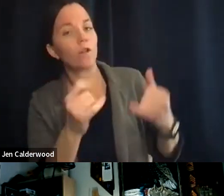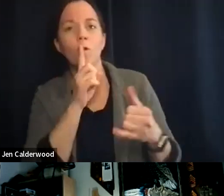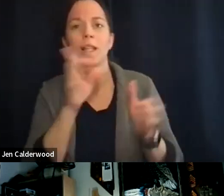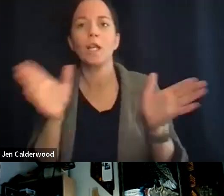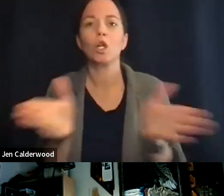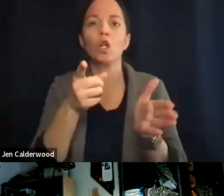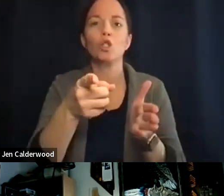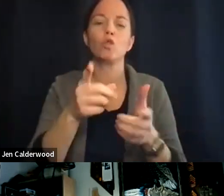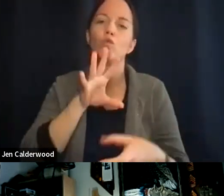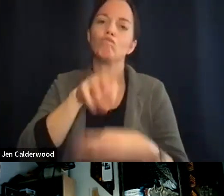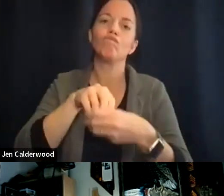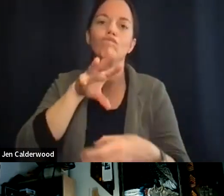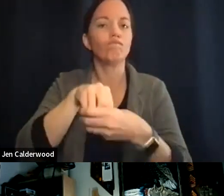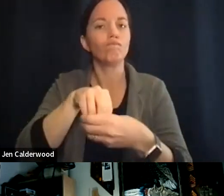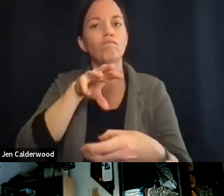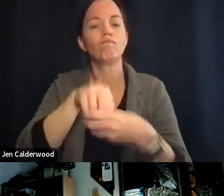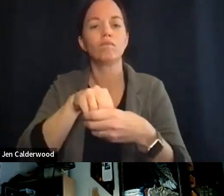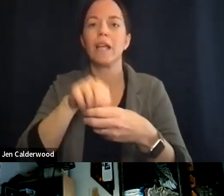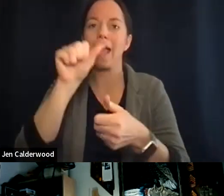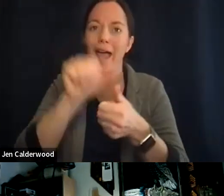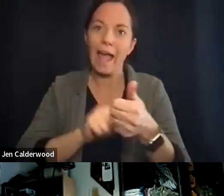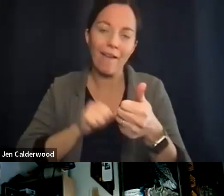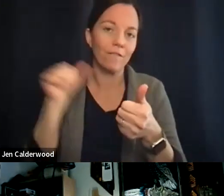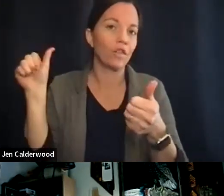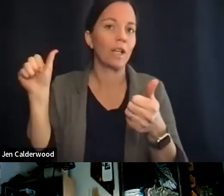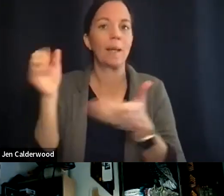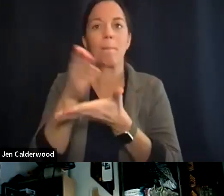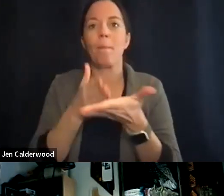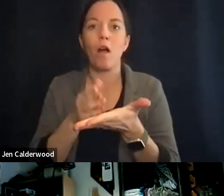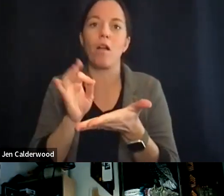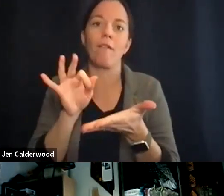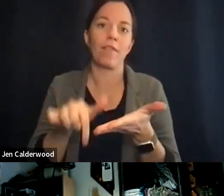Hold their feet to fire. That's what I wanted to say. And I thought no hold their feet to the fire. That's what I wanted to say, but so I encourage you to do that to be on every part of this.